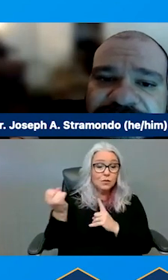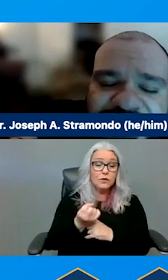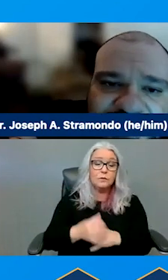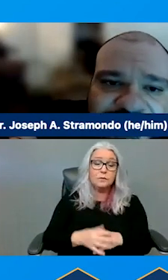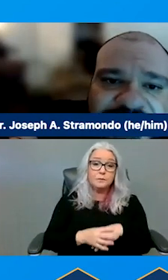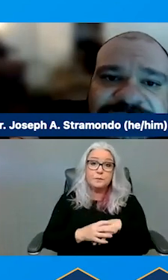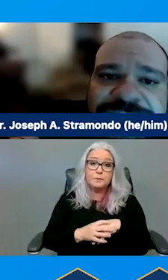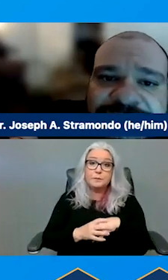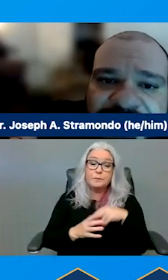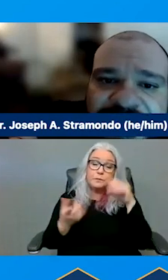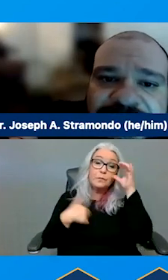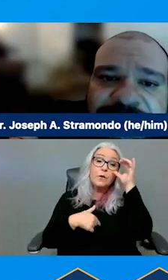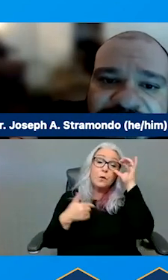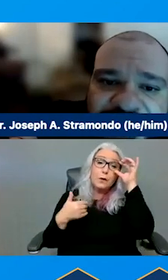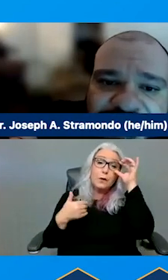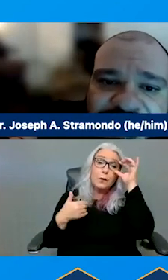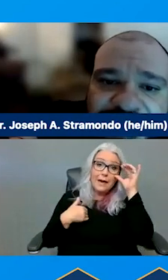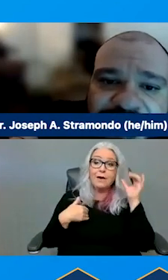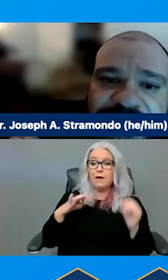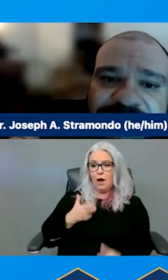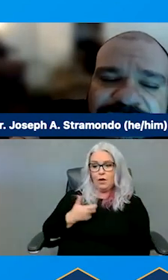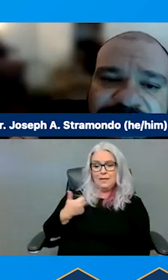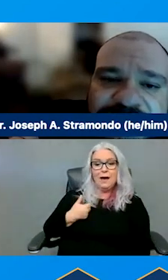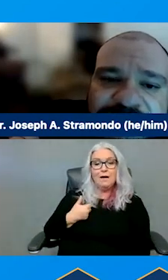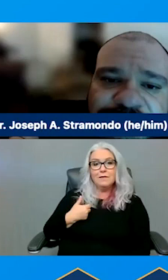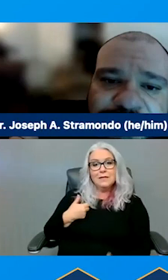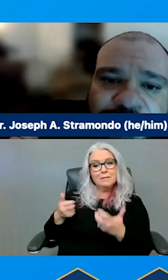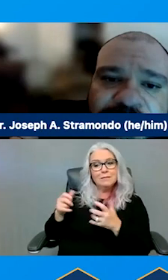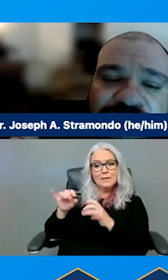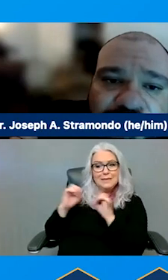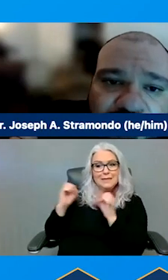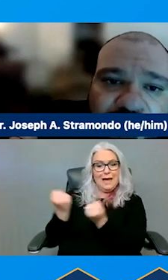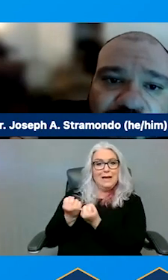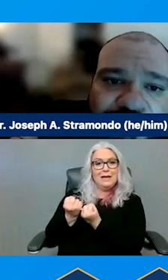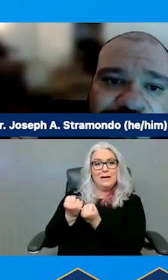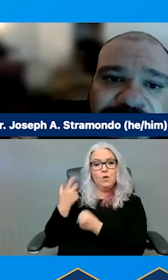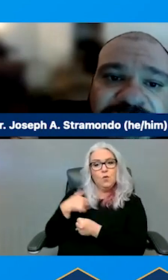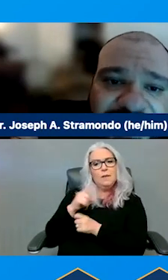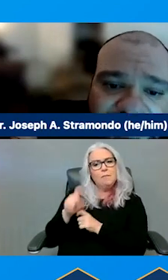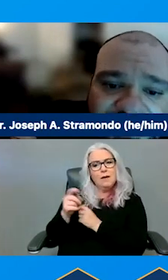Right. We have as a society an obligation to give people